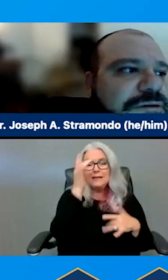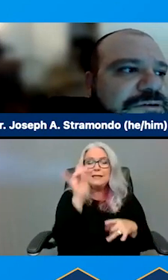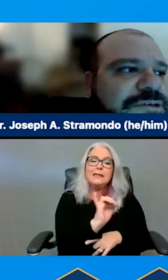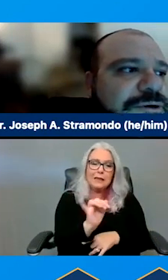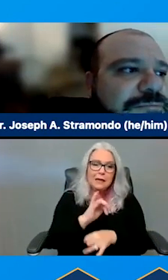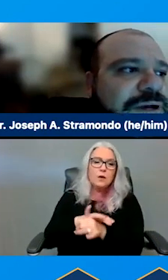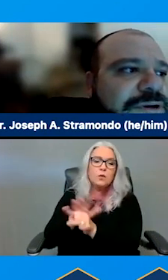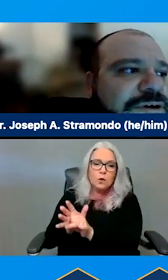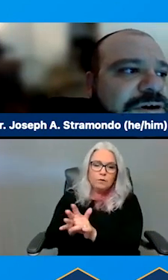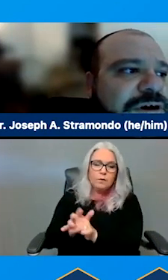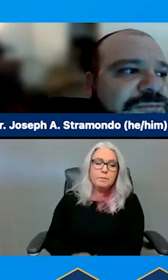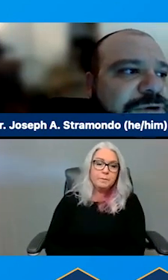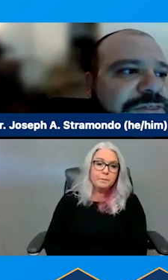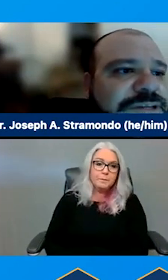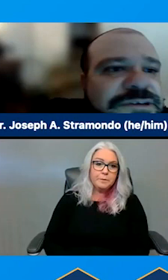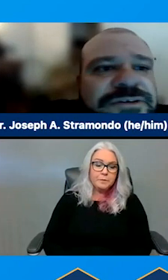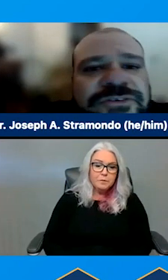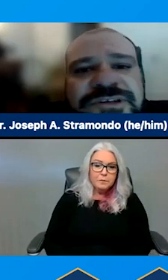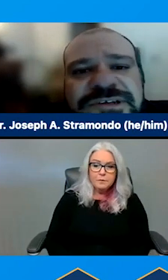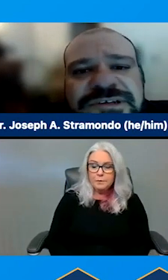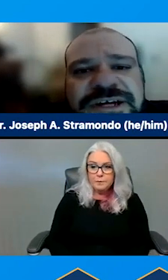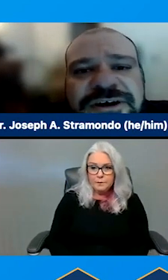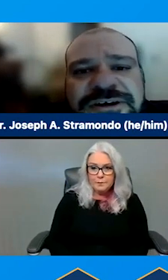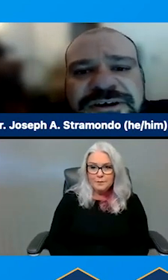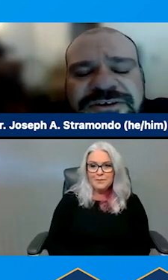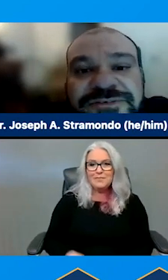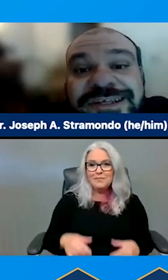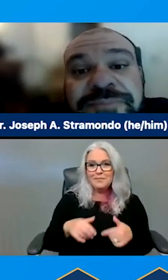COVID-19. So I'm going to start off with institutions as they